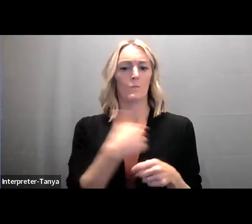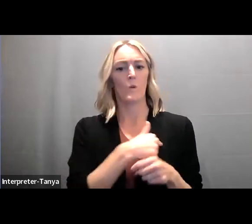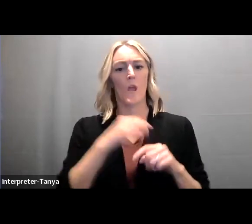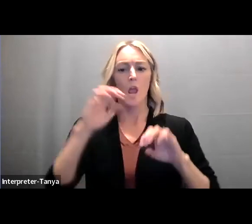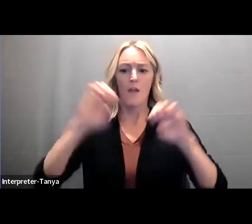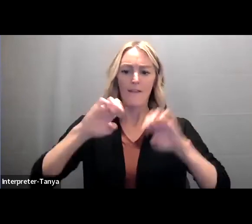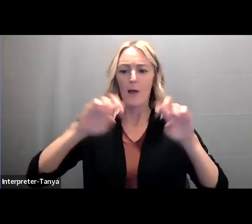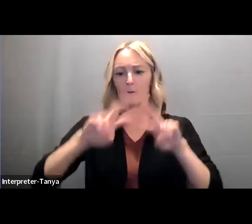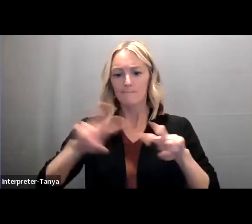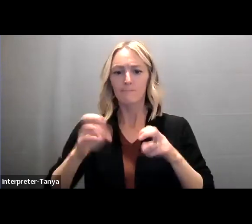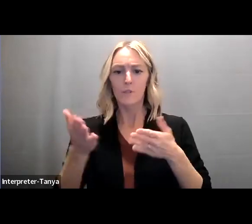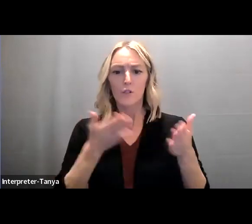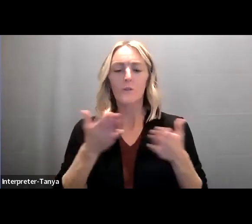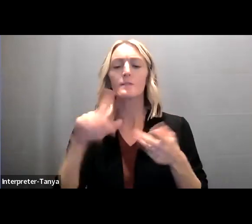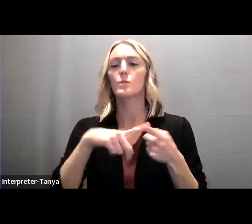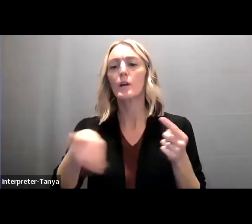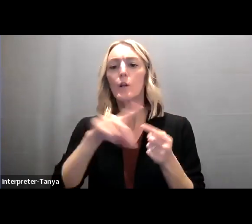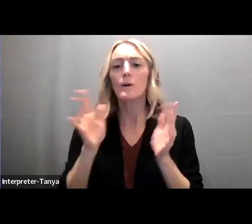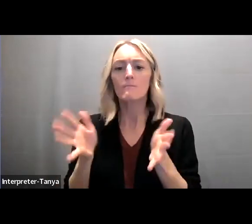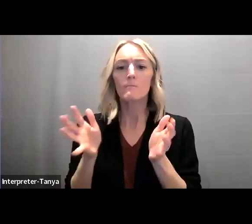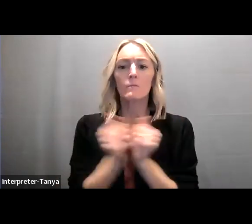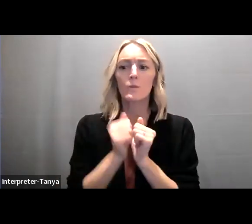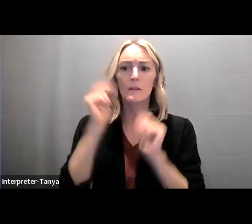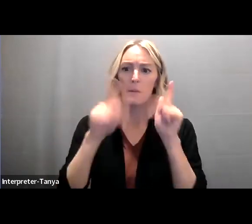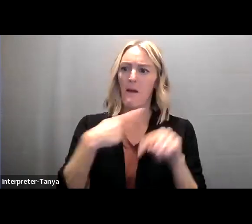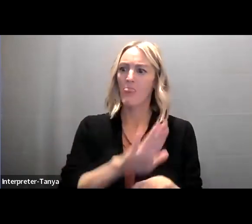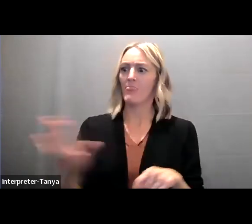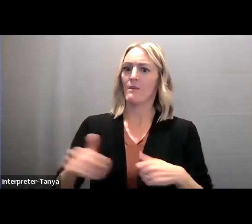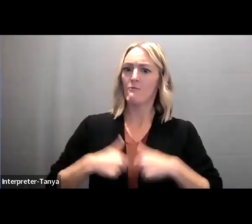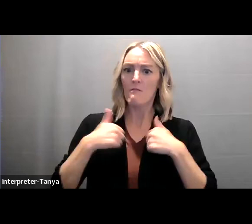and when you're in conversations with people about their life and the supports that they